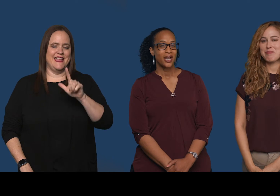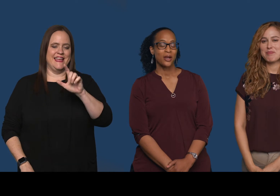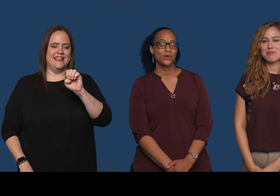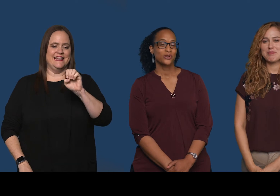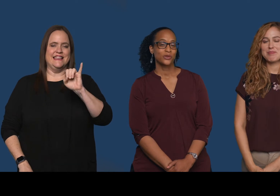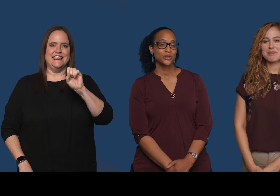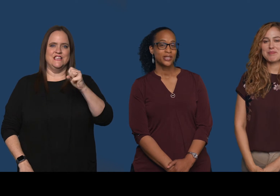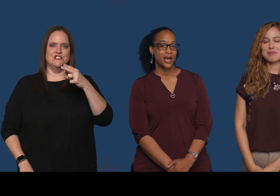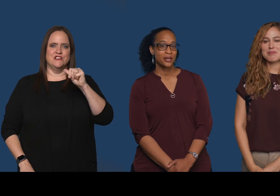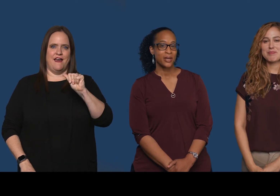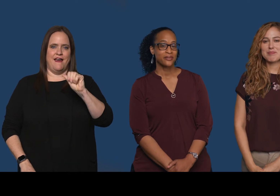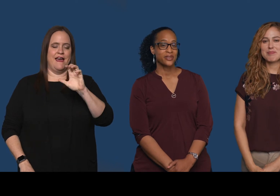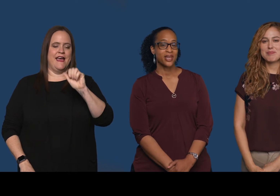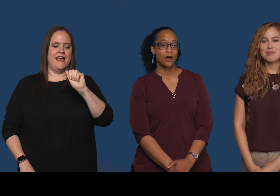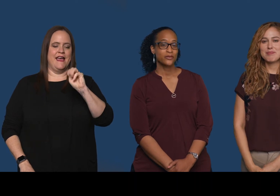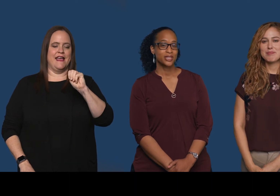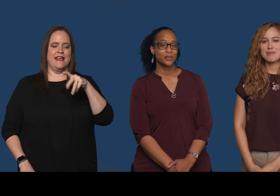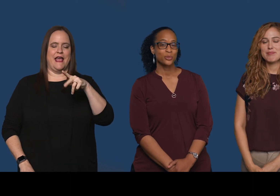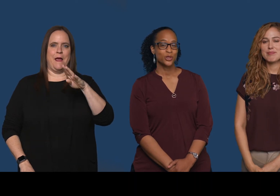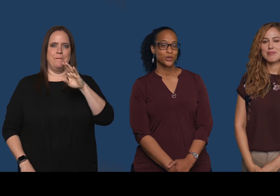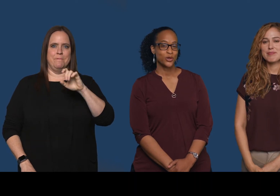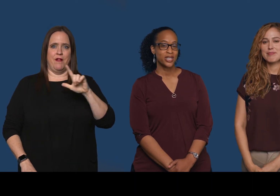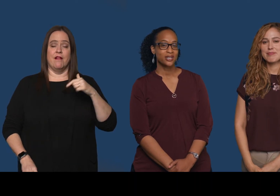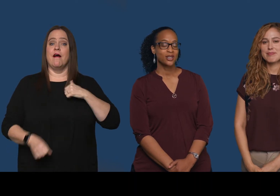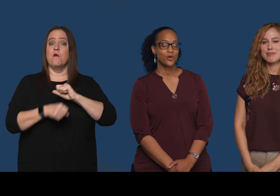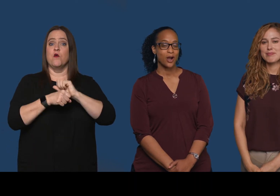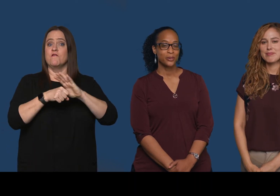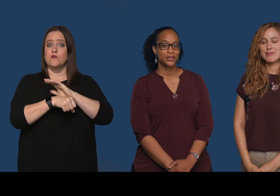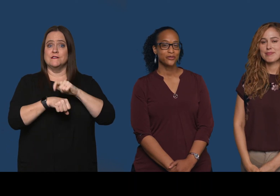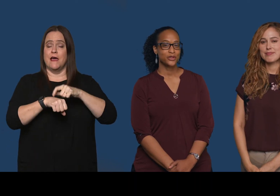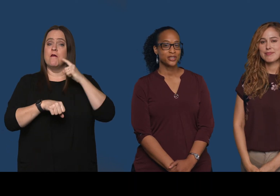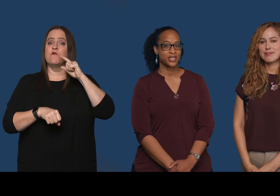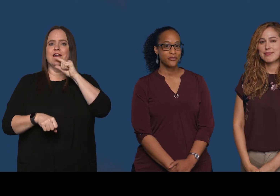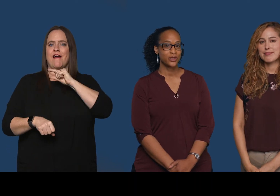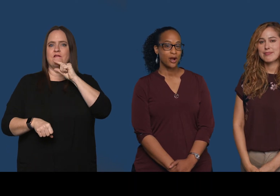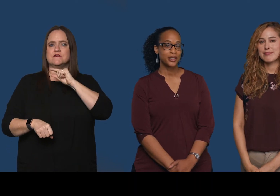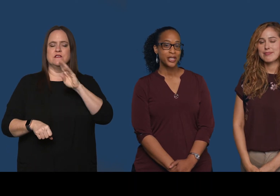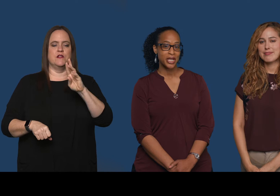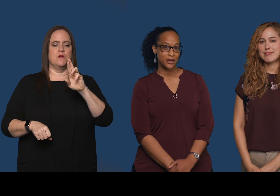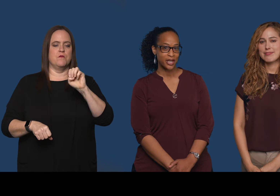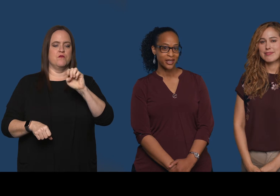I work full time at the Galveston-Brazoria Cooperative for the Deaf and Hard of Hearing